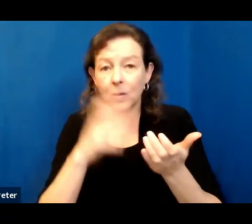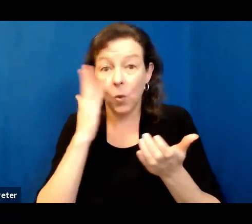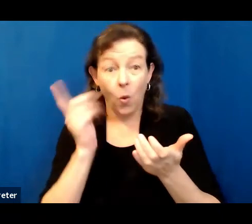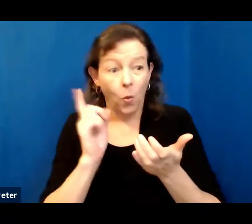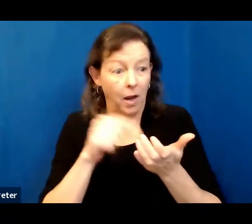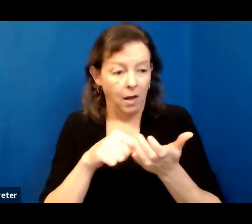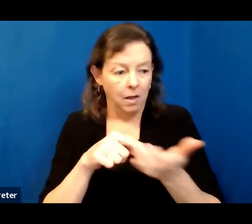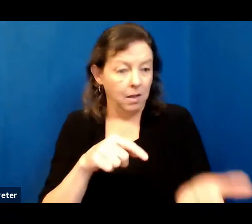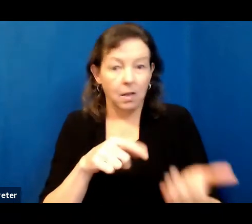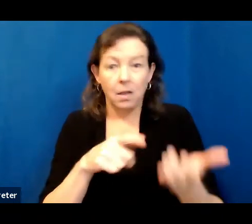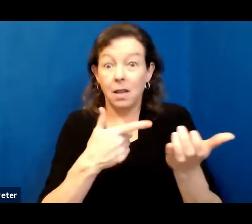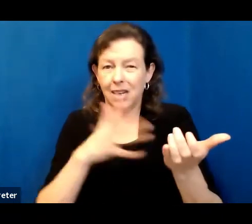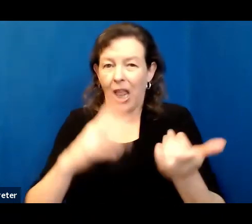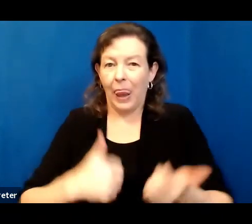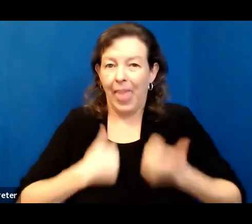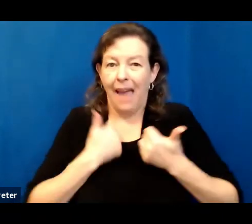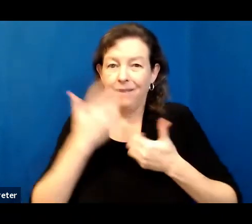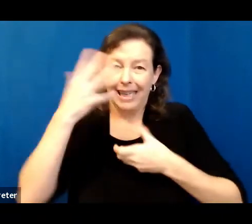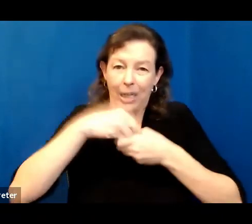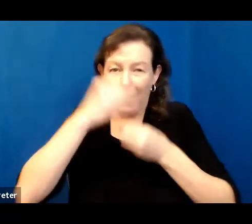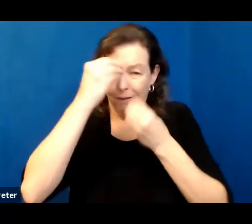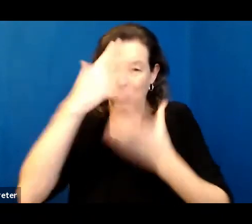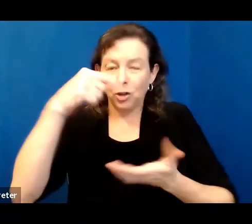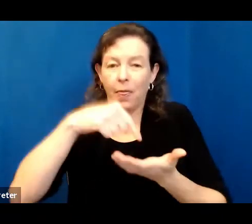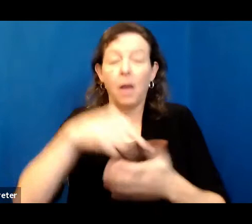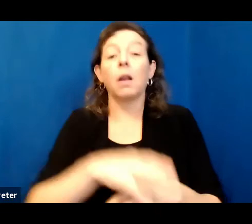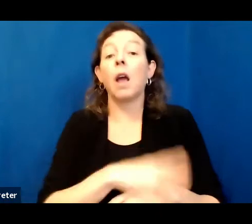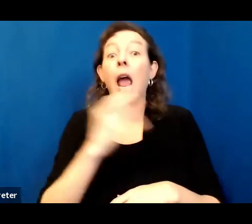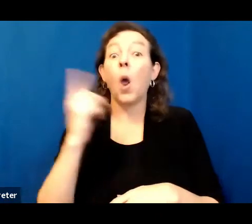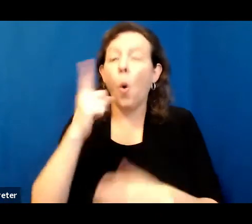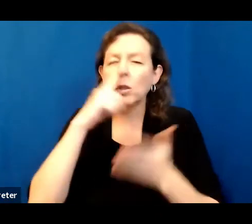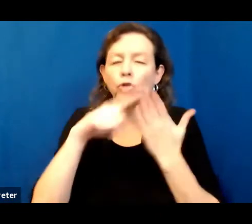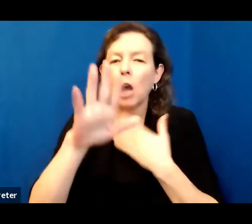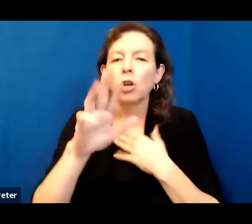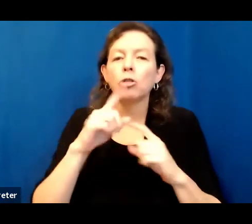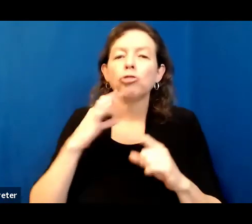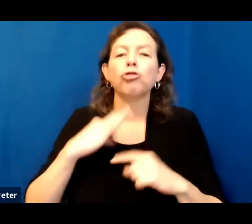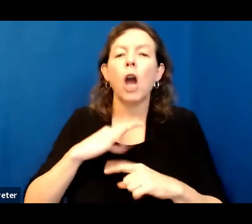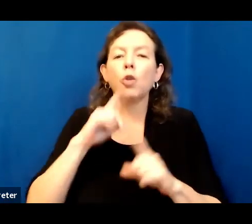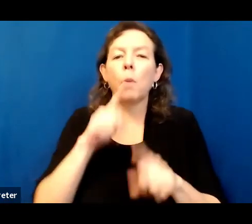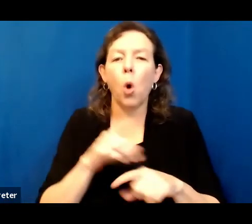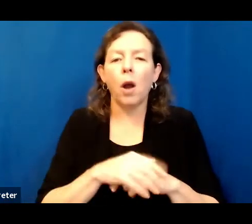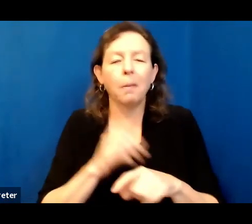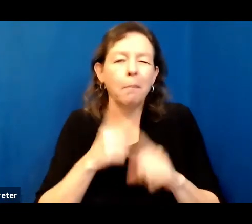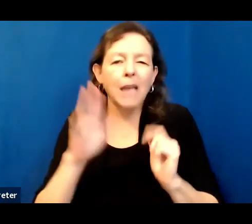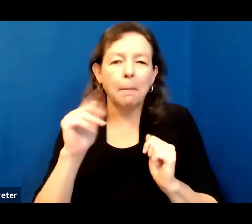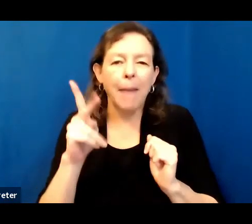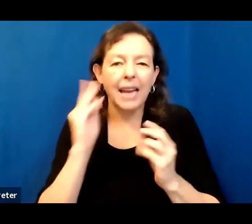you know, our whole life is in those things. And then continually check your credit reports along with your financial, you know, banking institutions too.